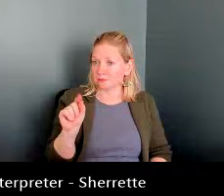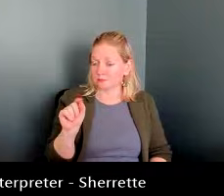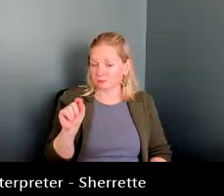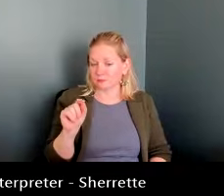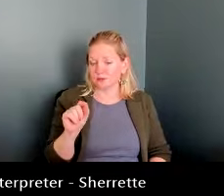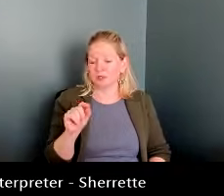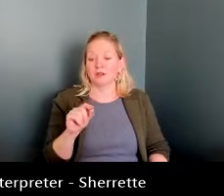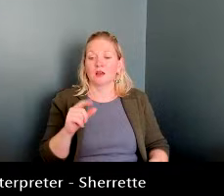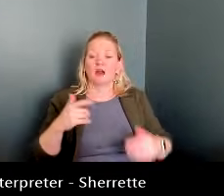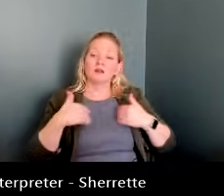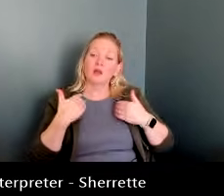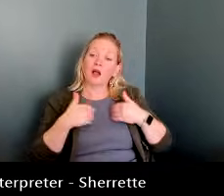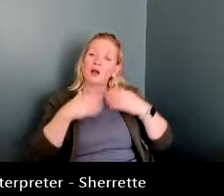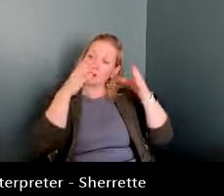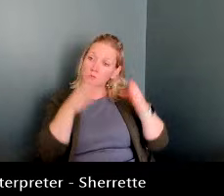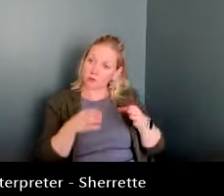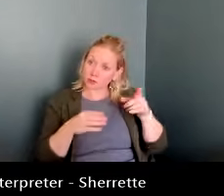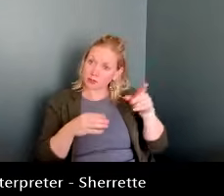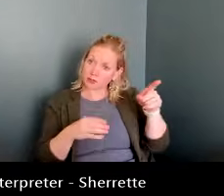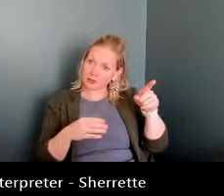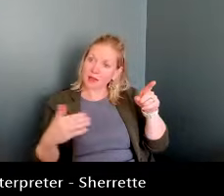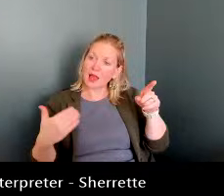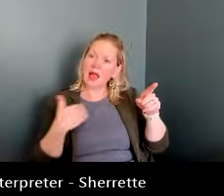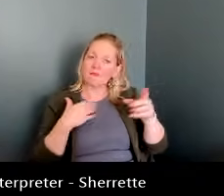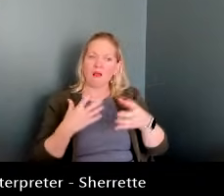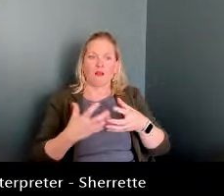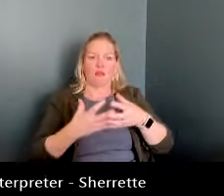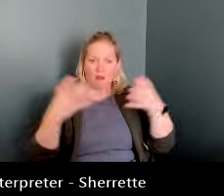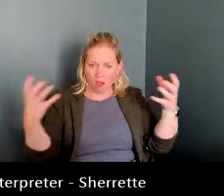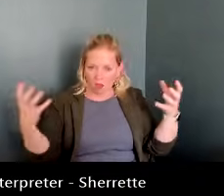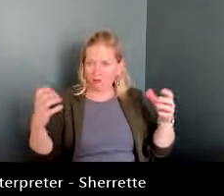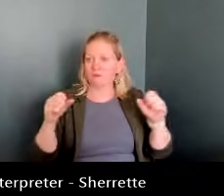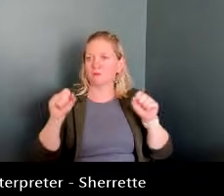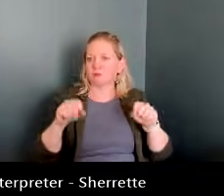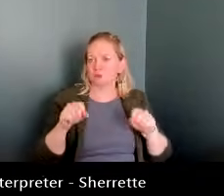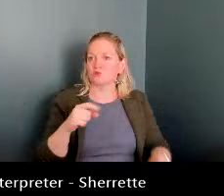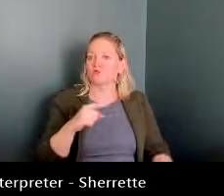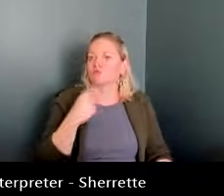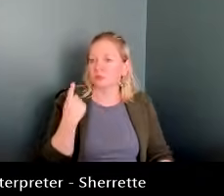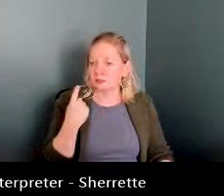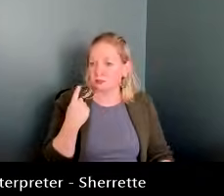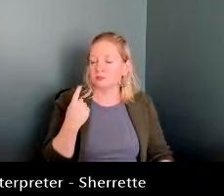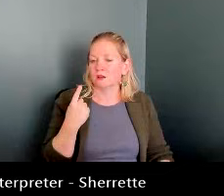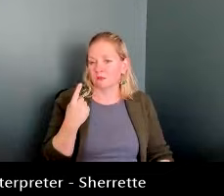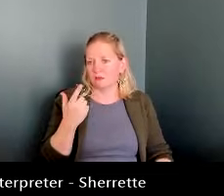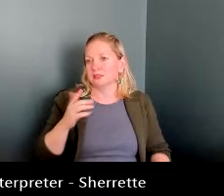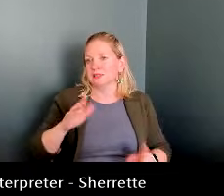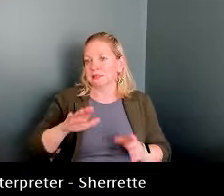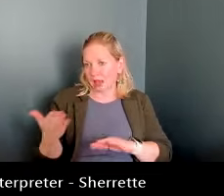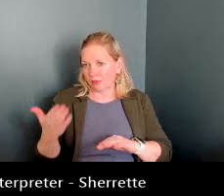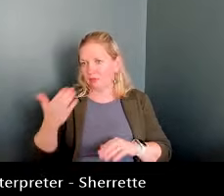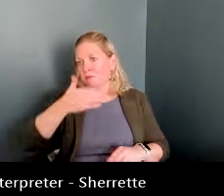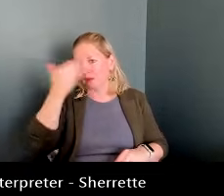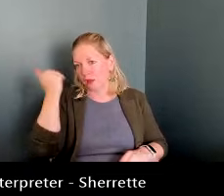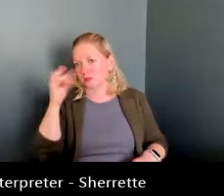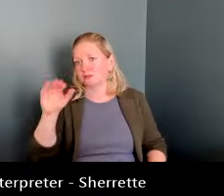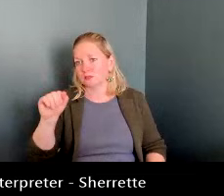a lot of potential risks of death from the disease, organ failure from the disease,